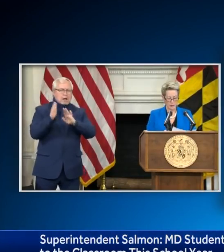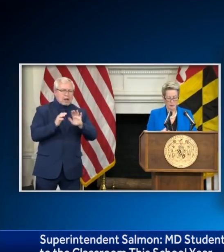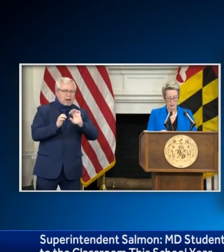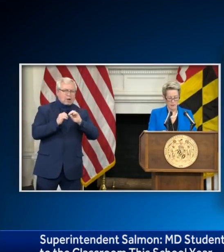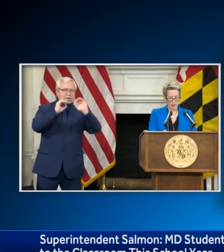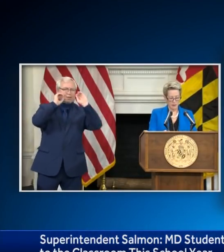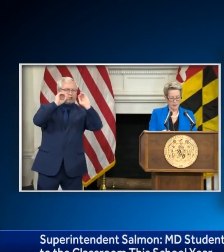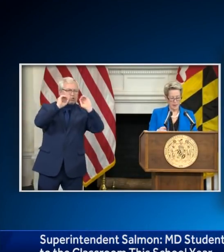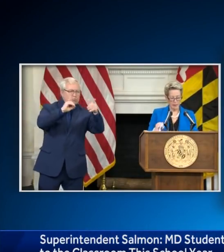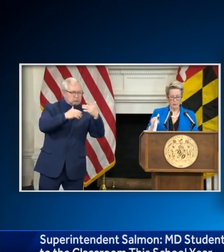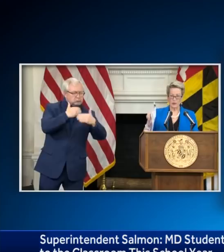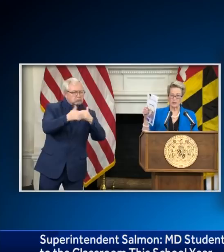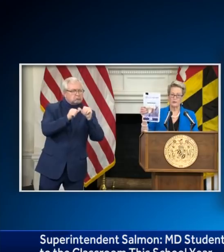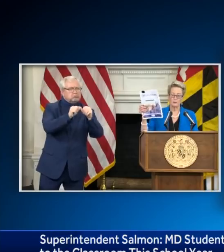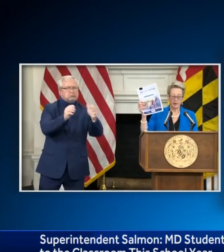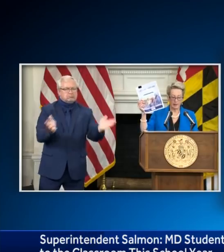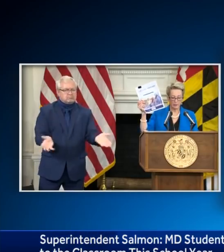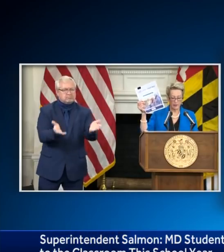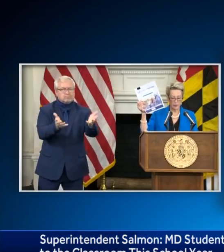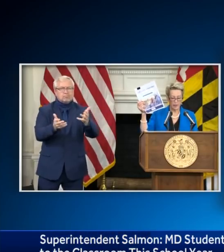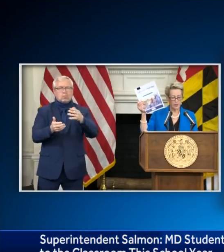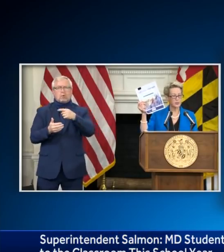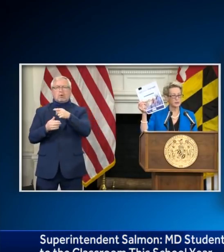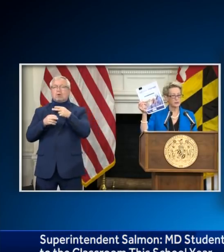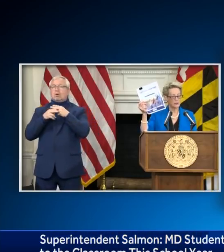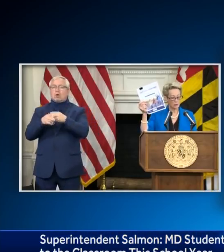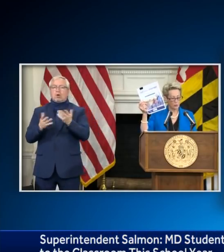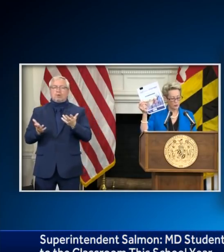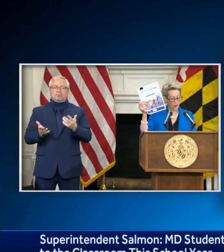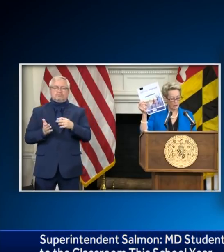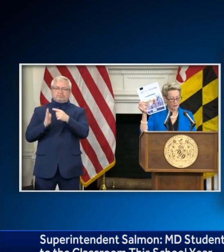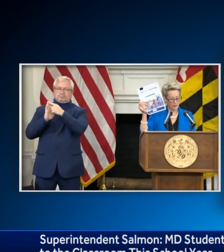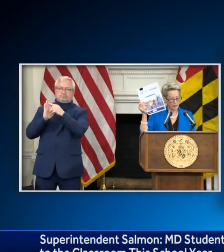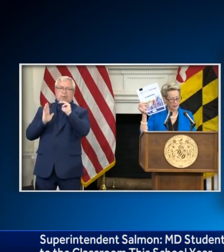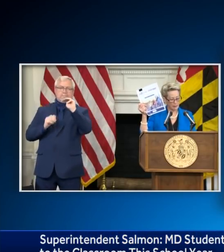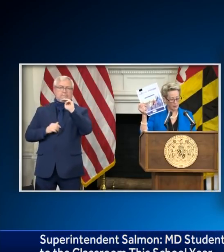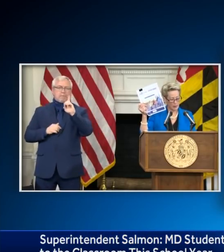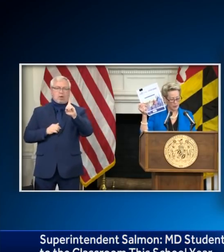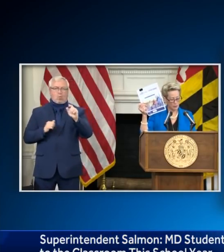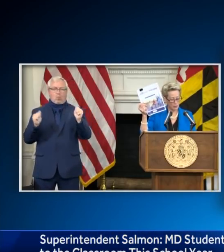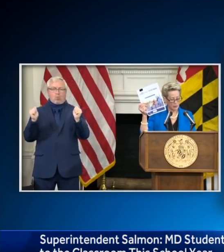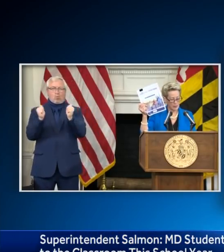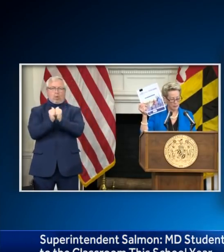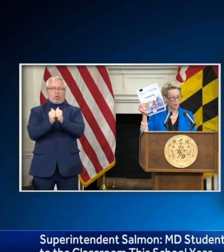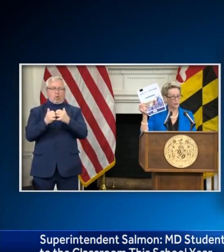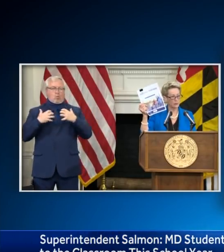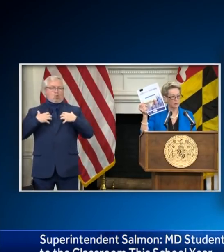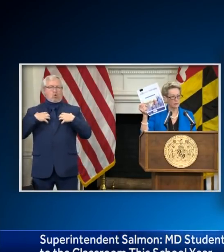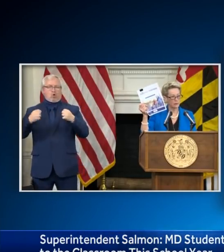A COVER OF PLAN FOR LONG-TERM RECOVERY FROM THE CORONAVIRUS PANDEMIC.